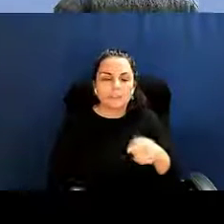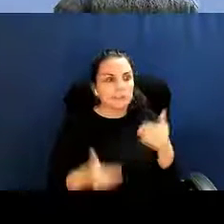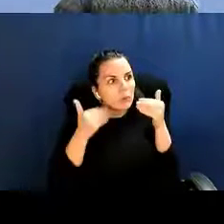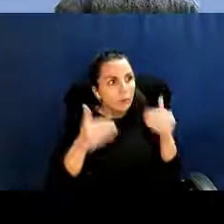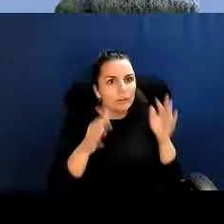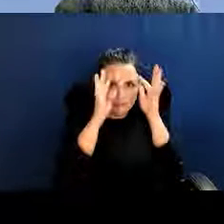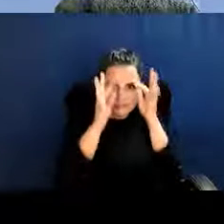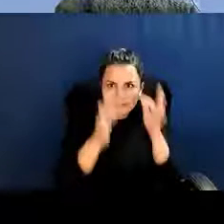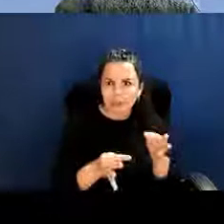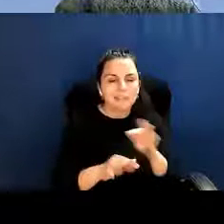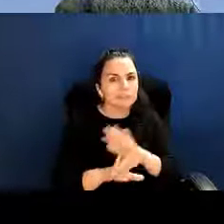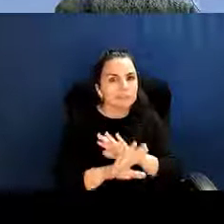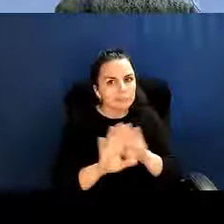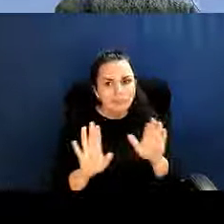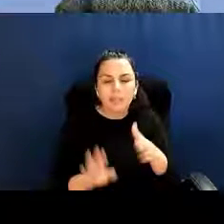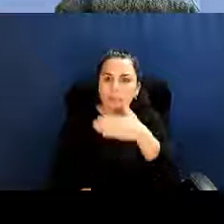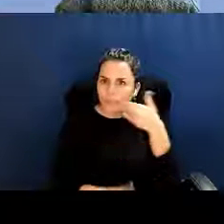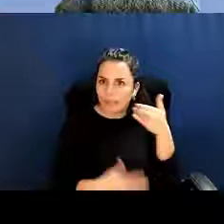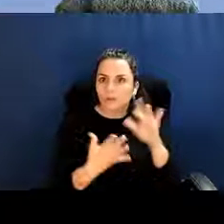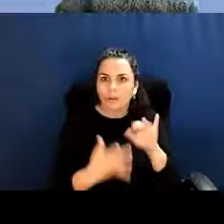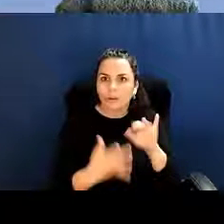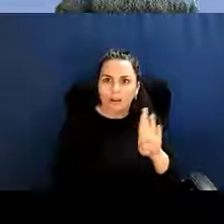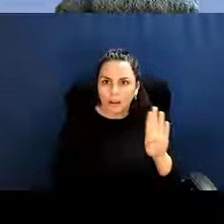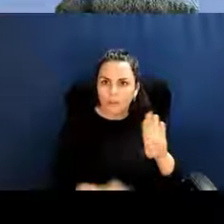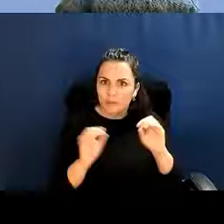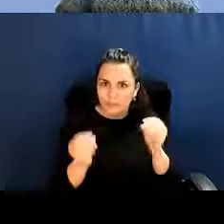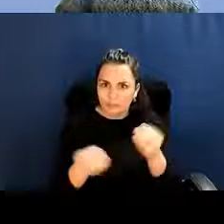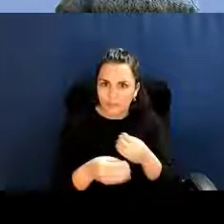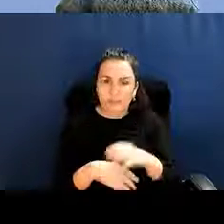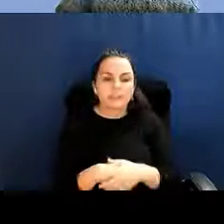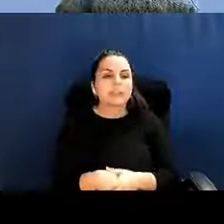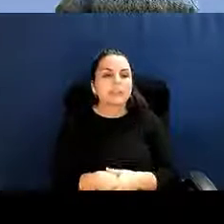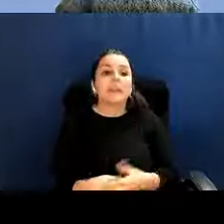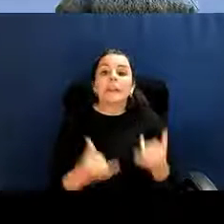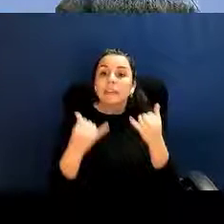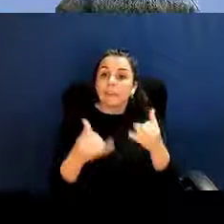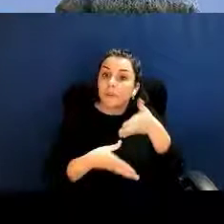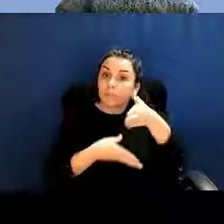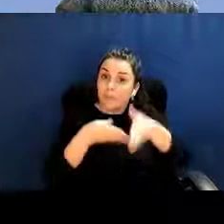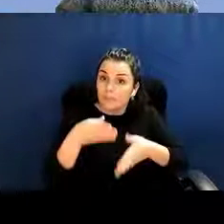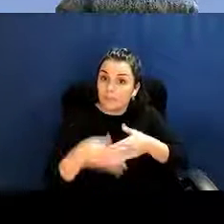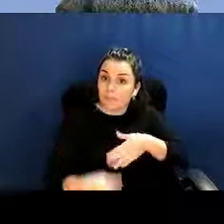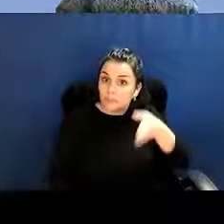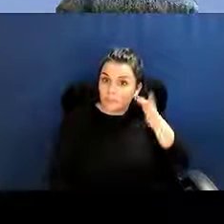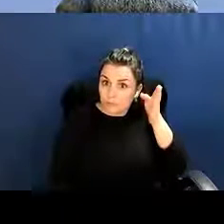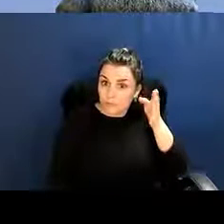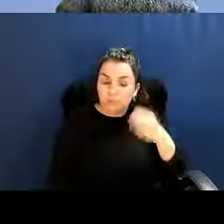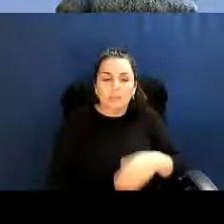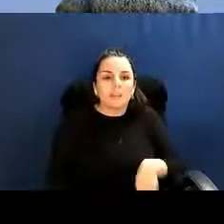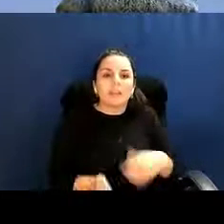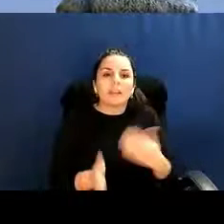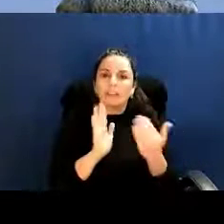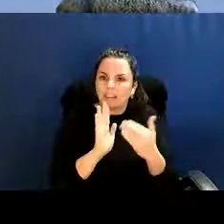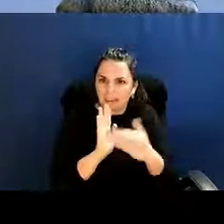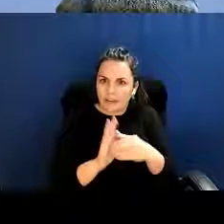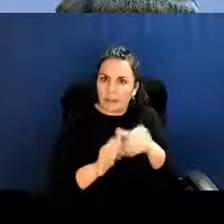So I'm at the end of my presentation, and I just want to tell people at this human research protection training,